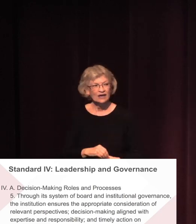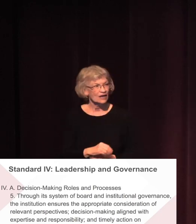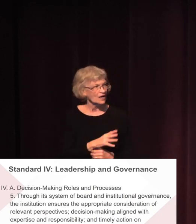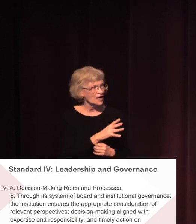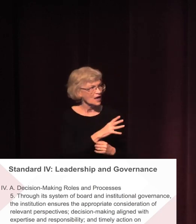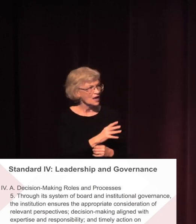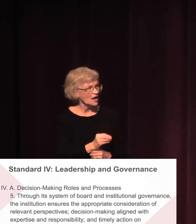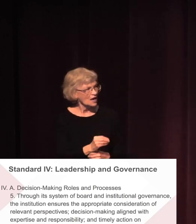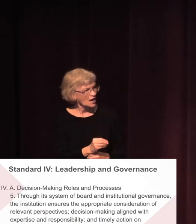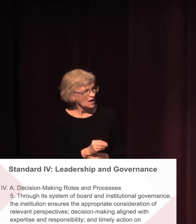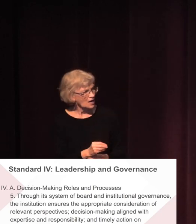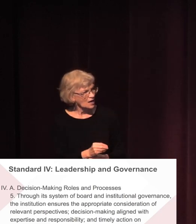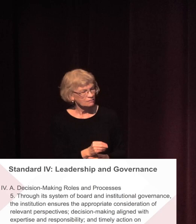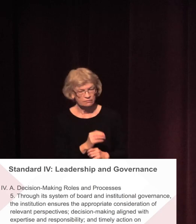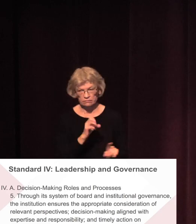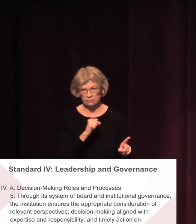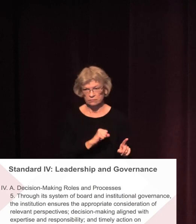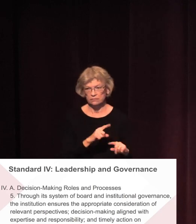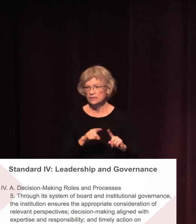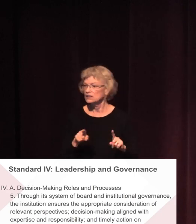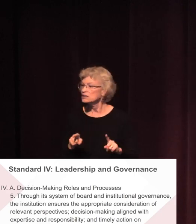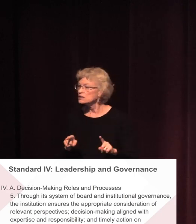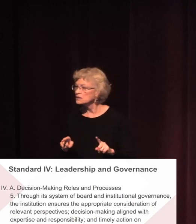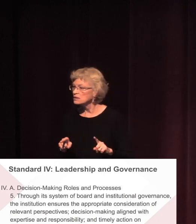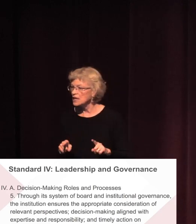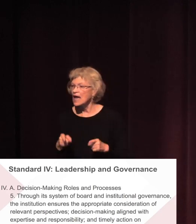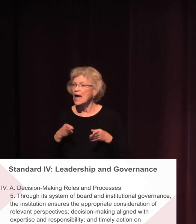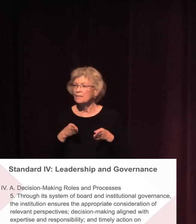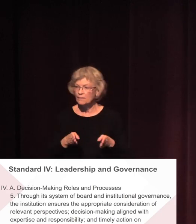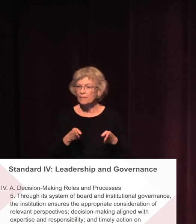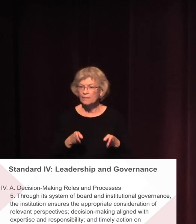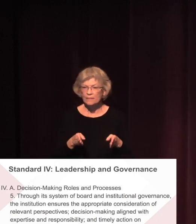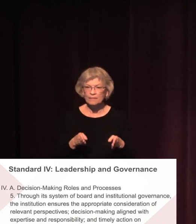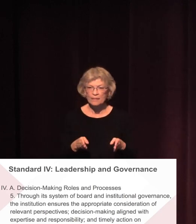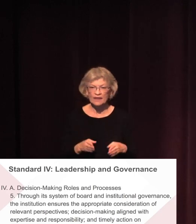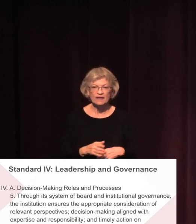strategies for recruiting new voices and ideas and our pathways for fostering innovation and is effectiveness.